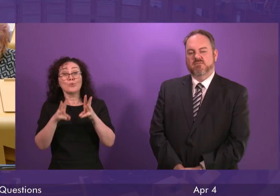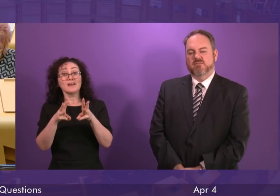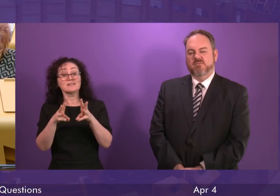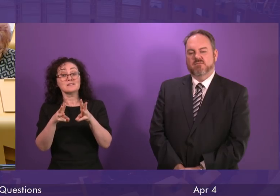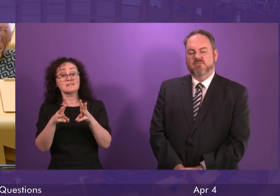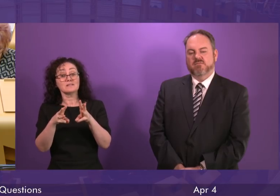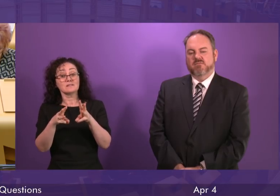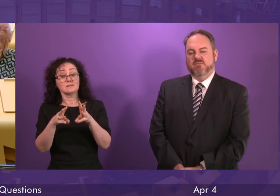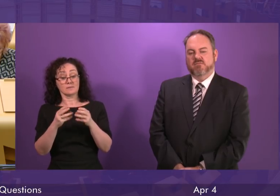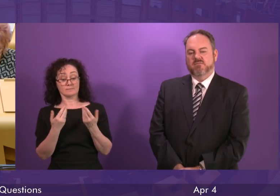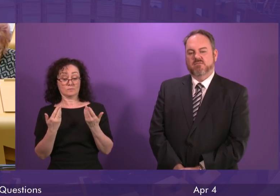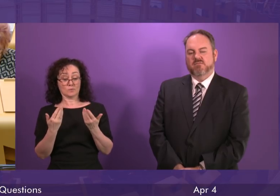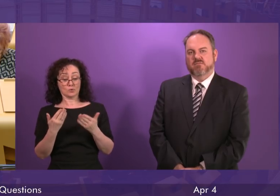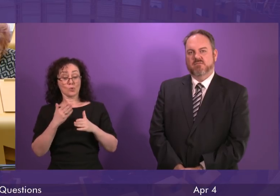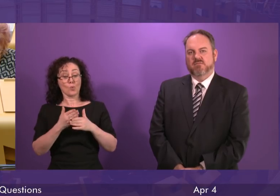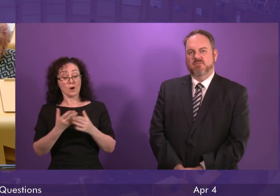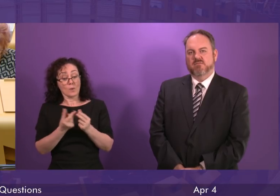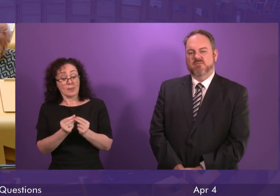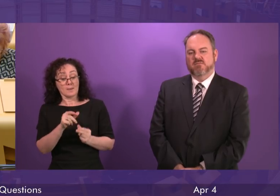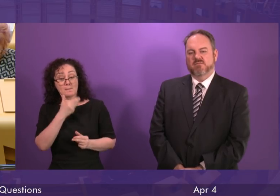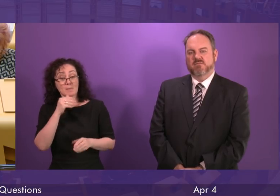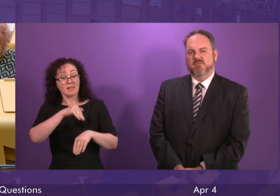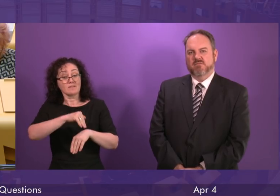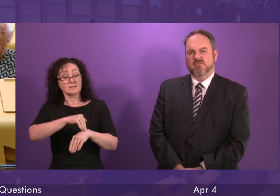of leading in the right direction, as we have done on so many other public health issues.